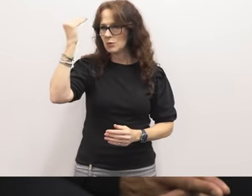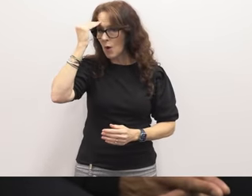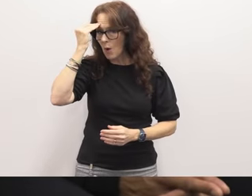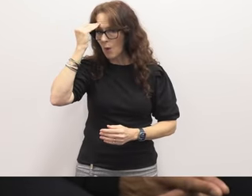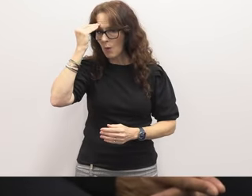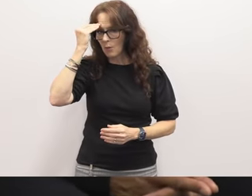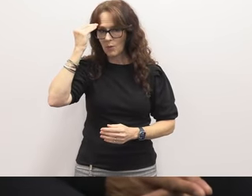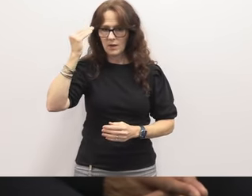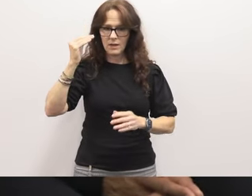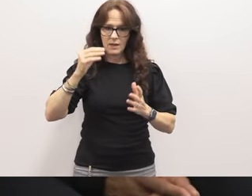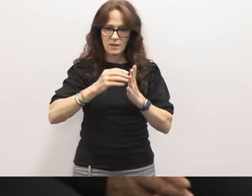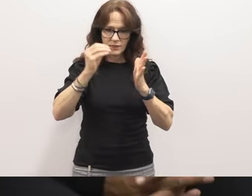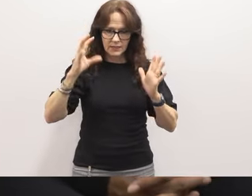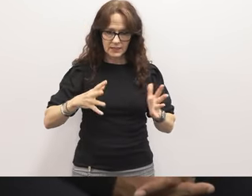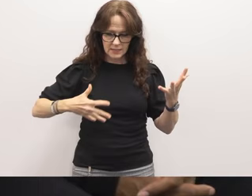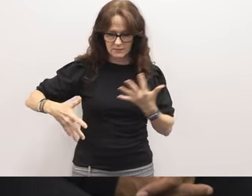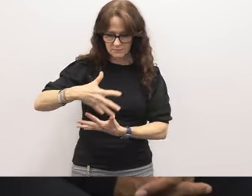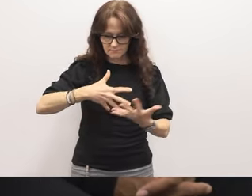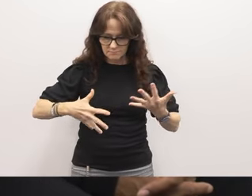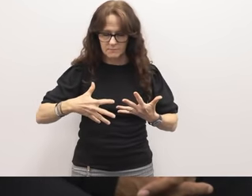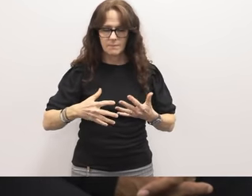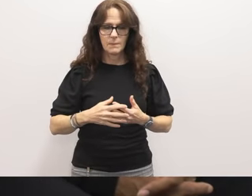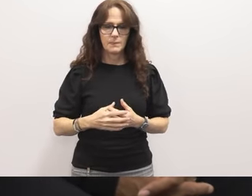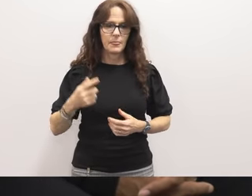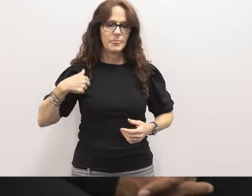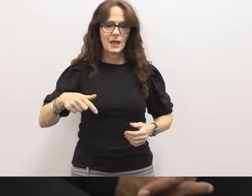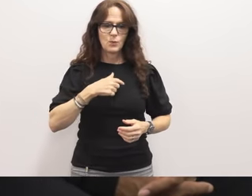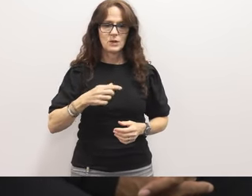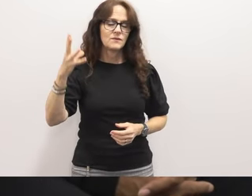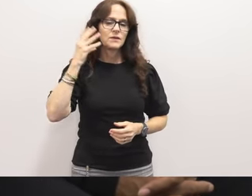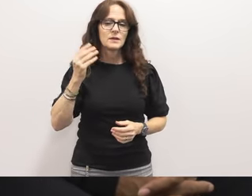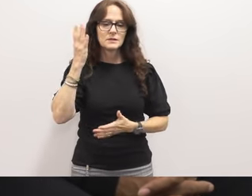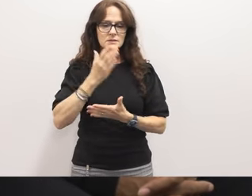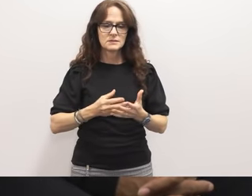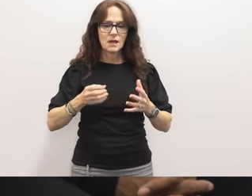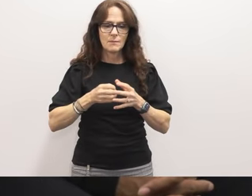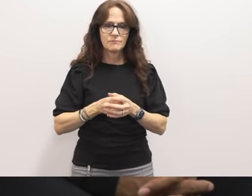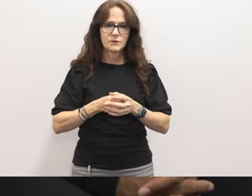And that's the reason why we think that we've experienced some growth in sense of belonging